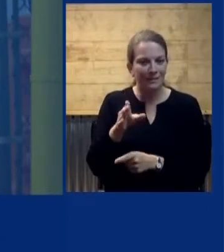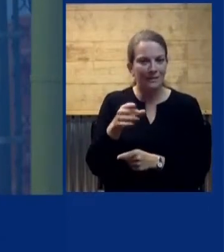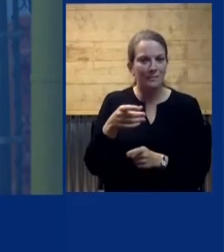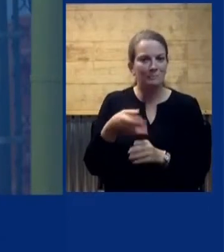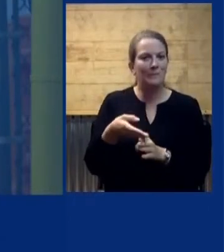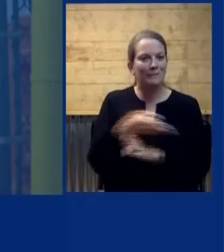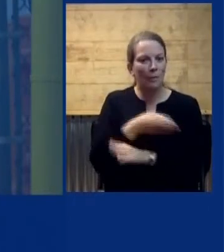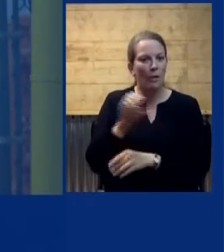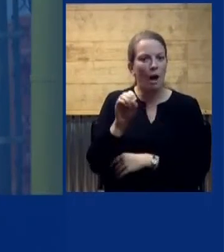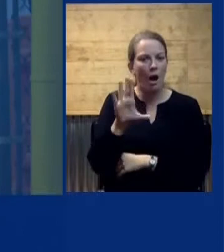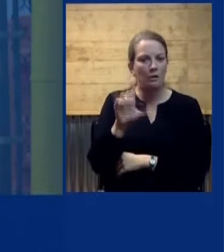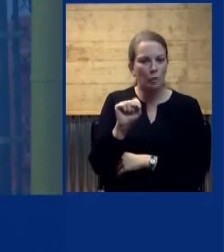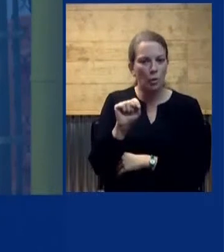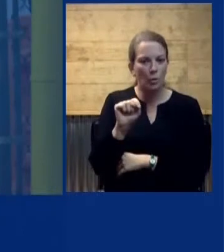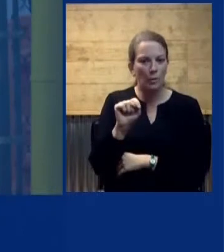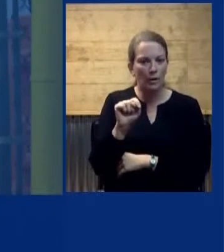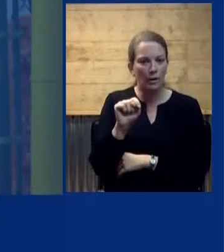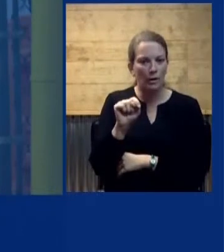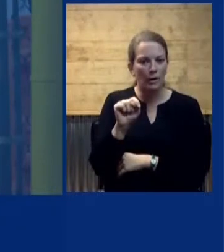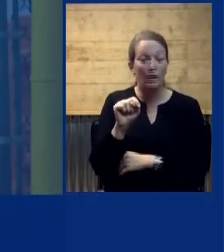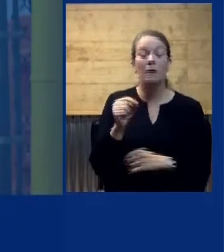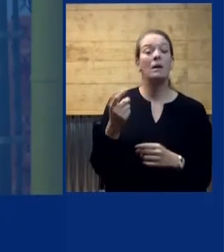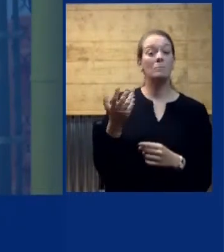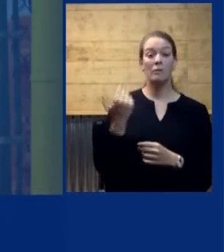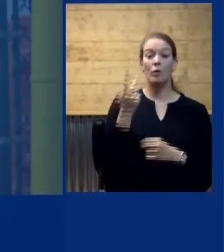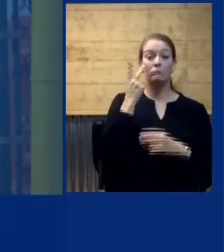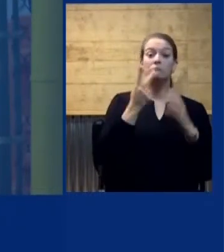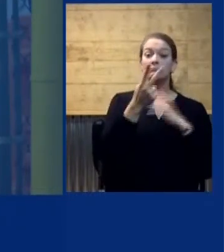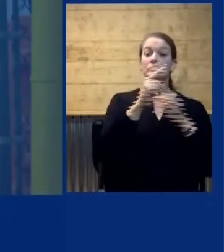EXTRAPOLAING FROM THIS INCREASED INFECTION RATE.